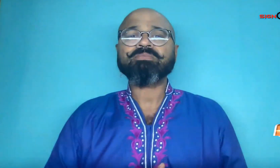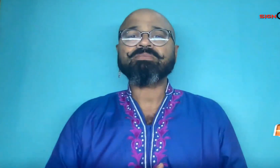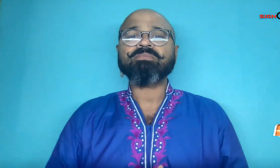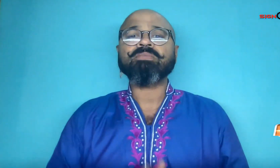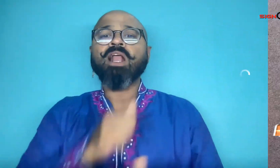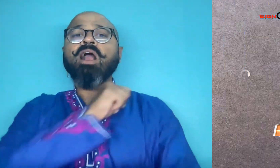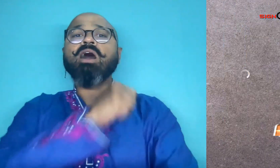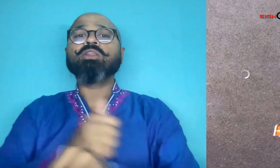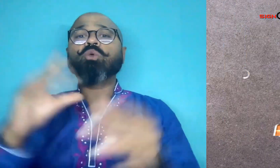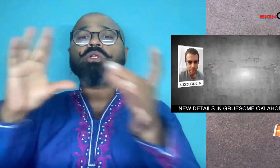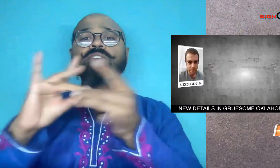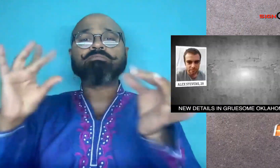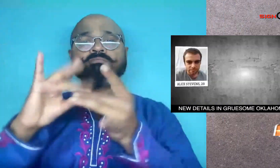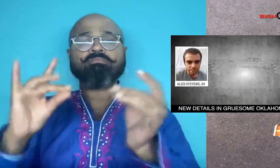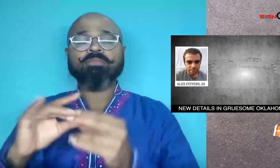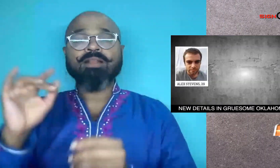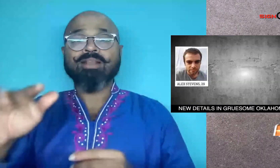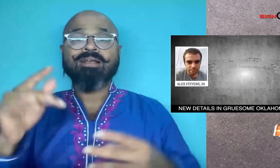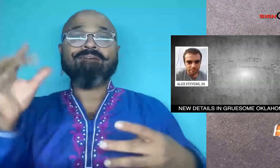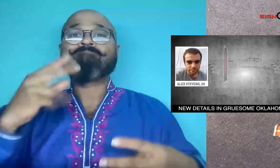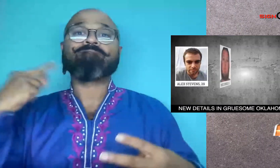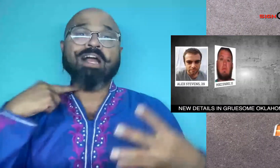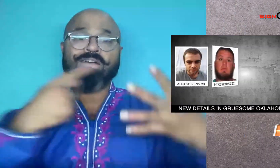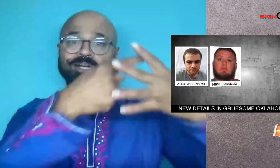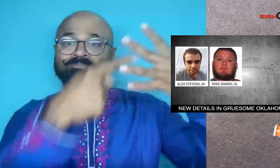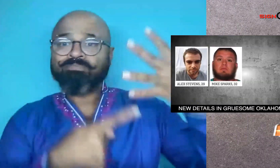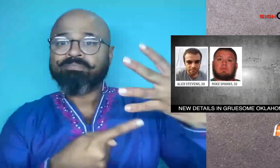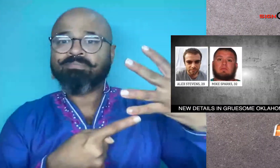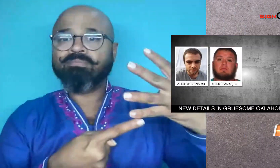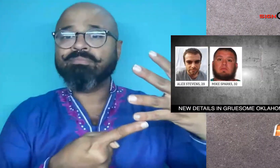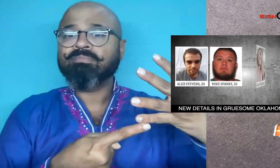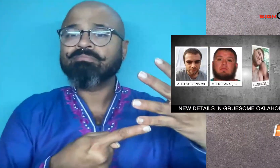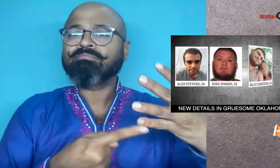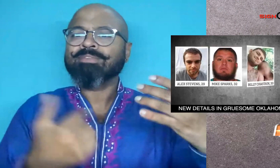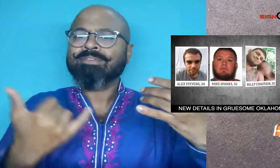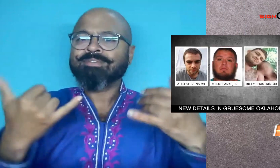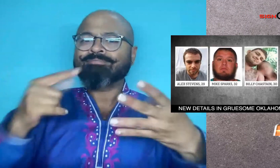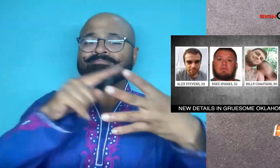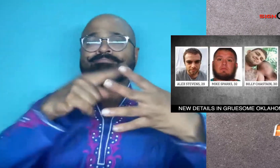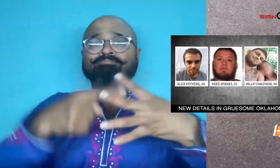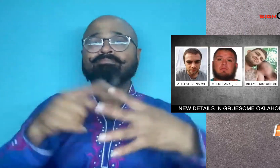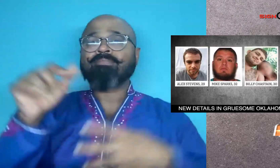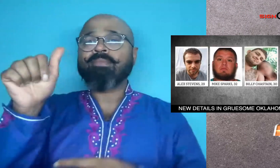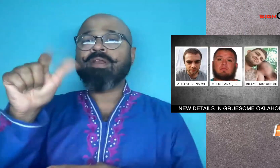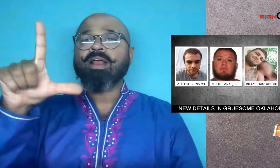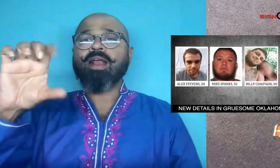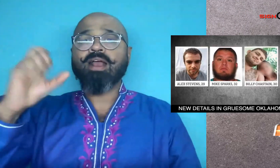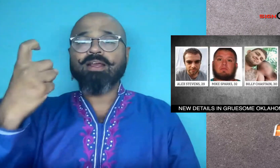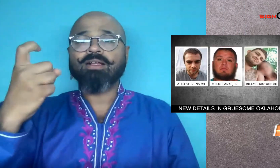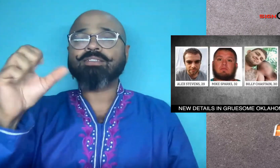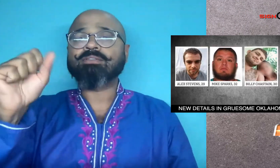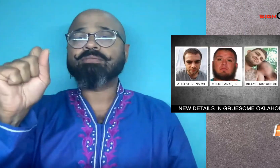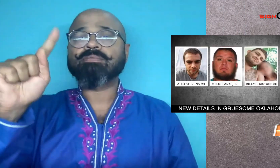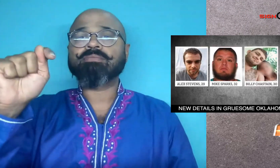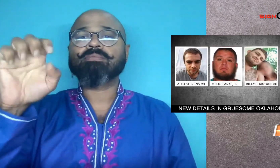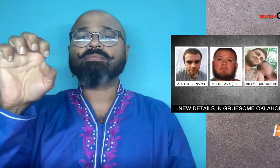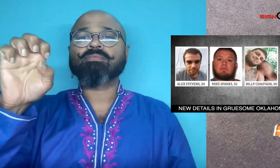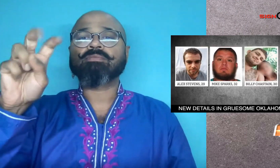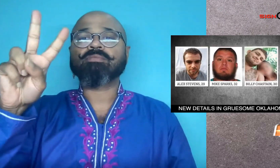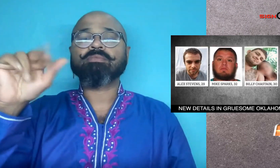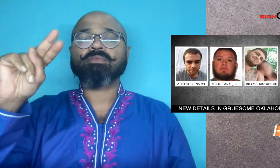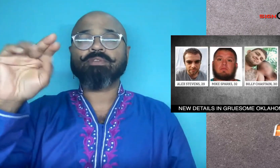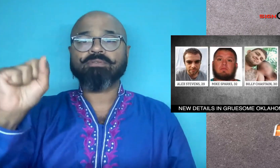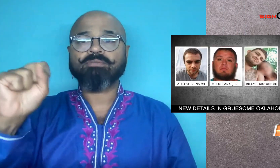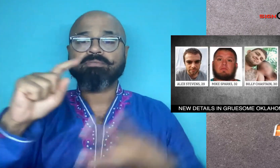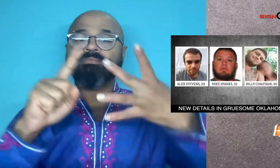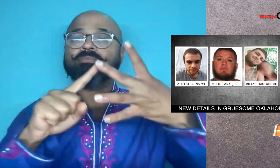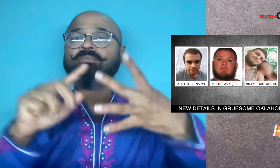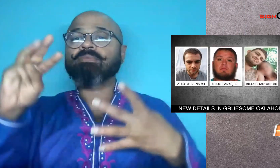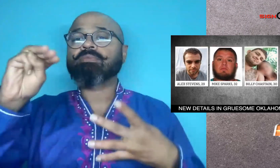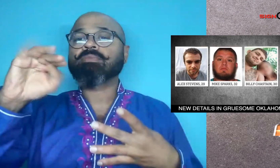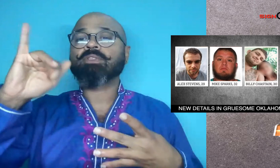in a river Authorities say the victims are Alex Stevens,